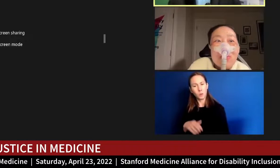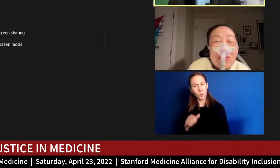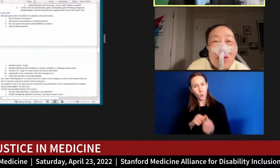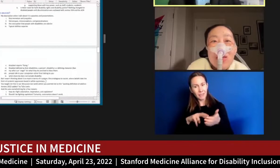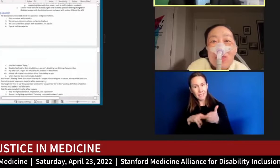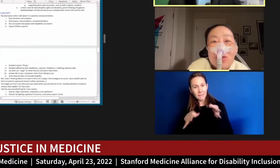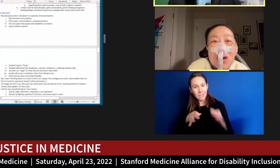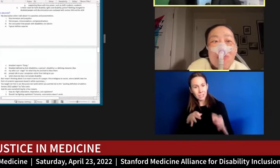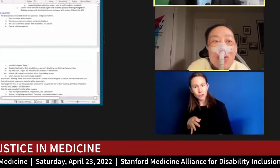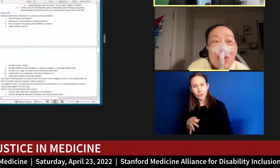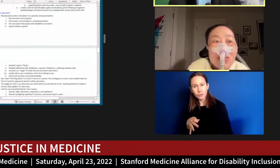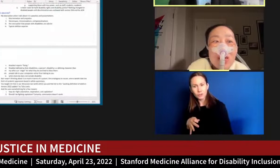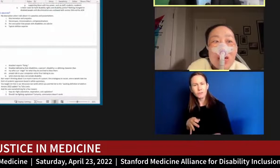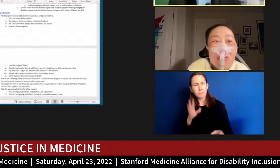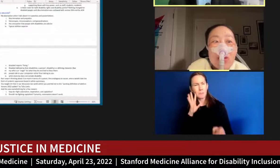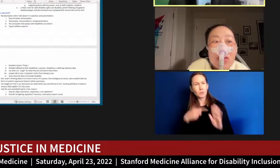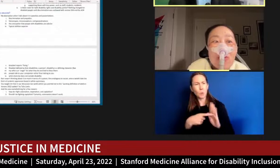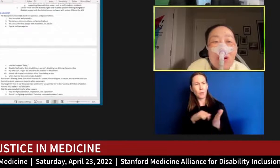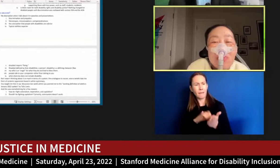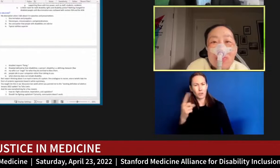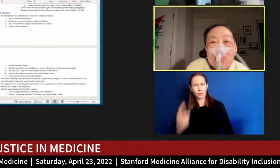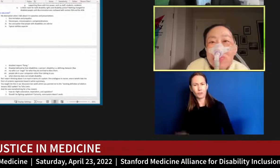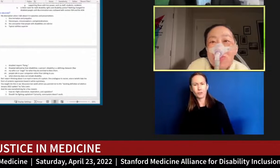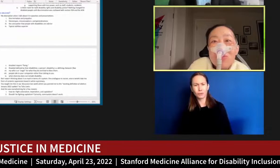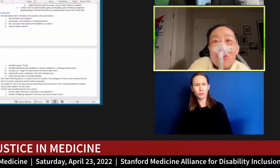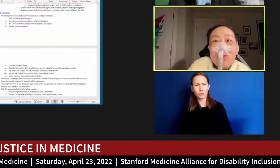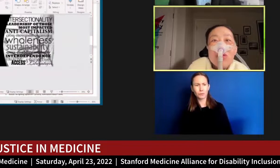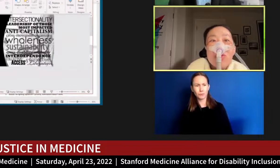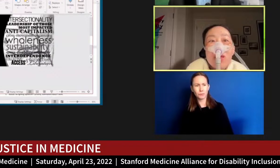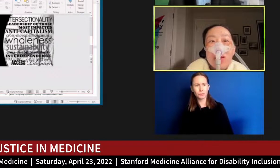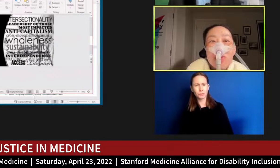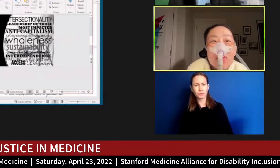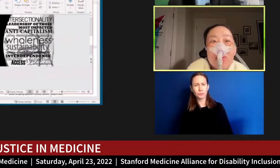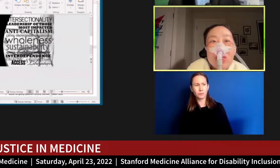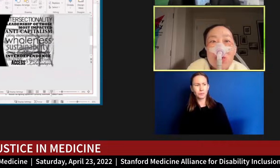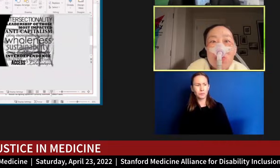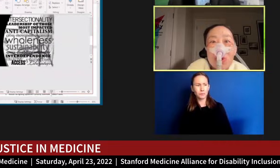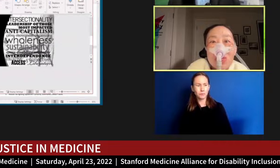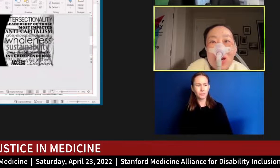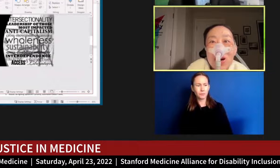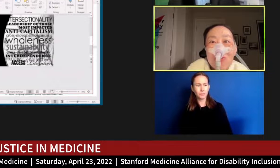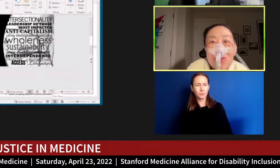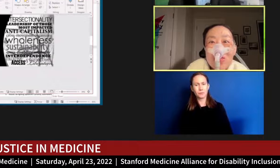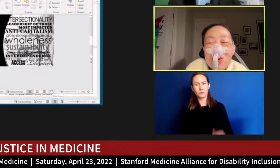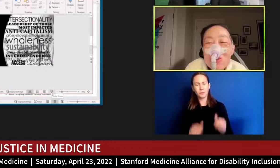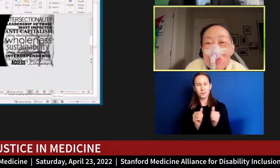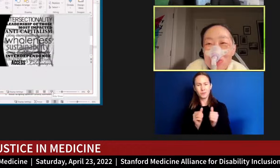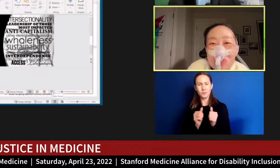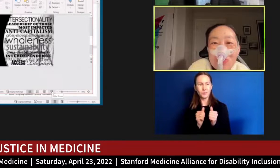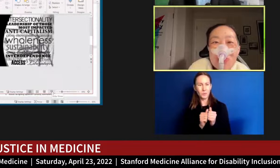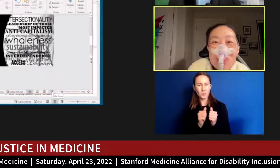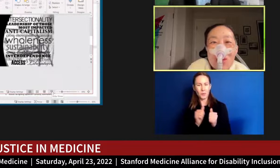Let's do that first, and then we can do a little bit of a deeper dive into the